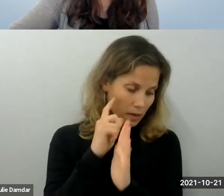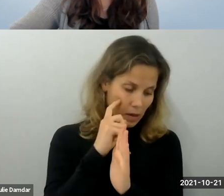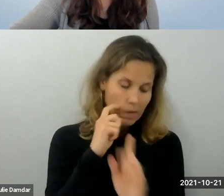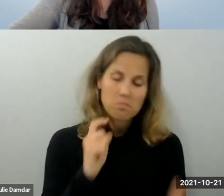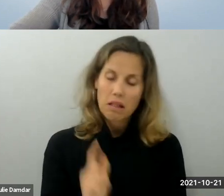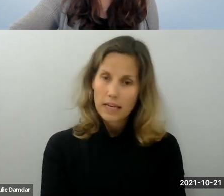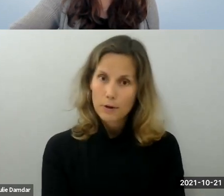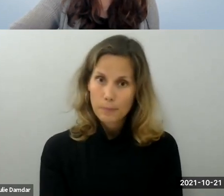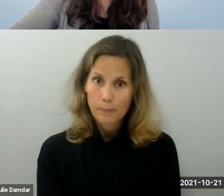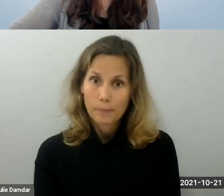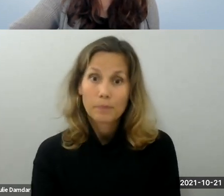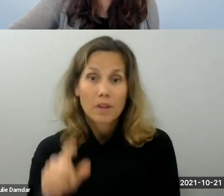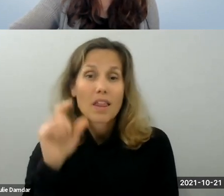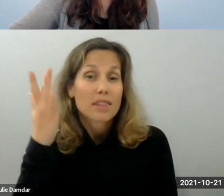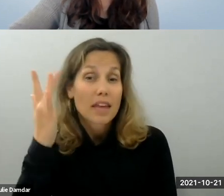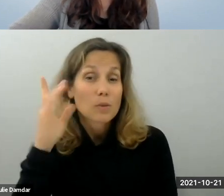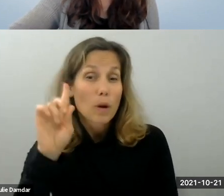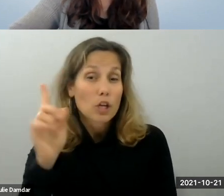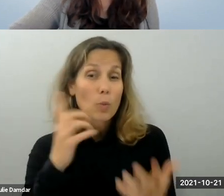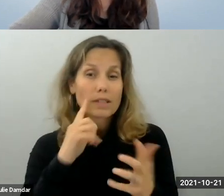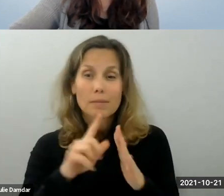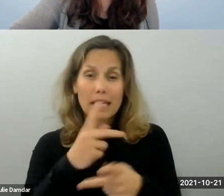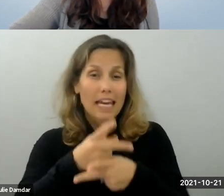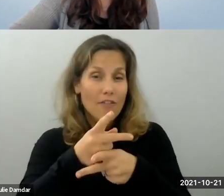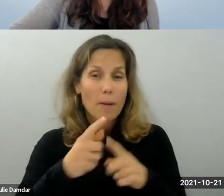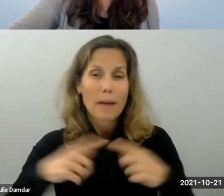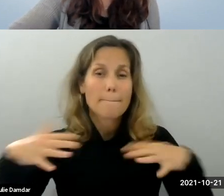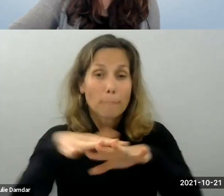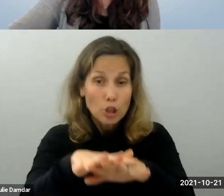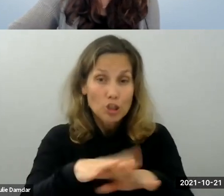Lisa Saldana (she/her/hers): that's where you want to be careful about merging your implementation in your intervention strategies.